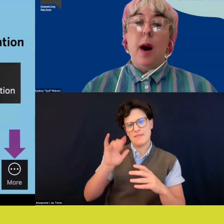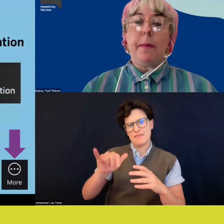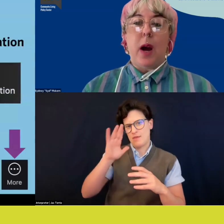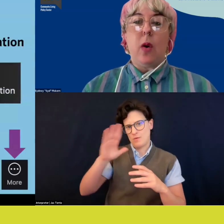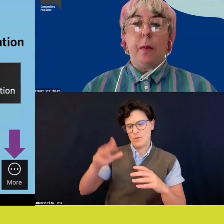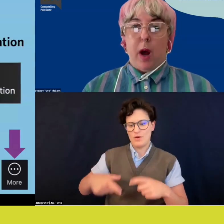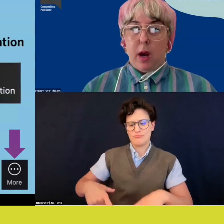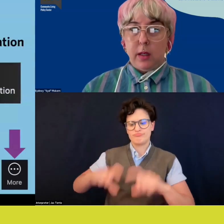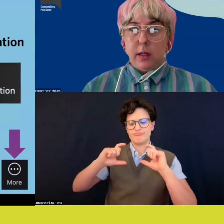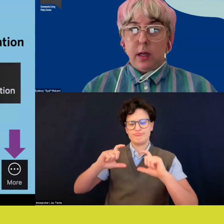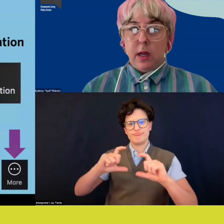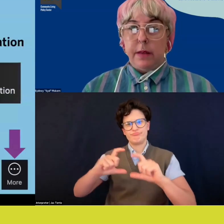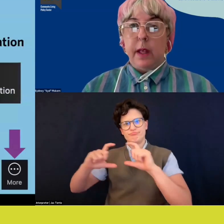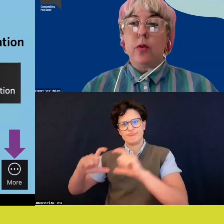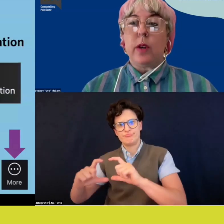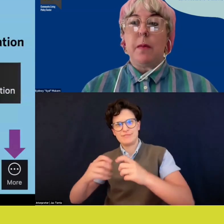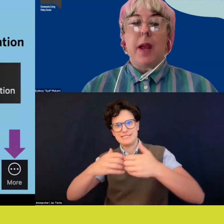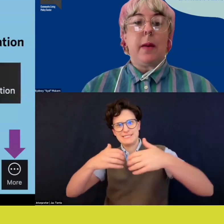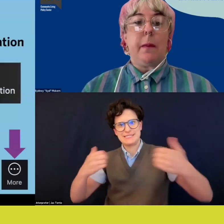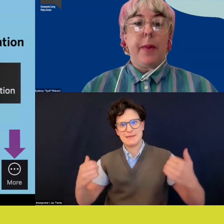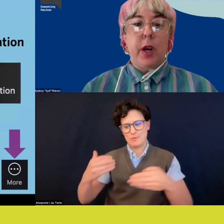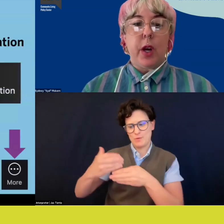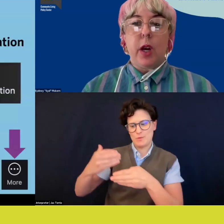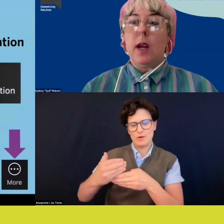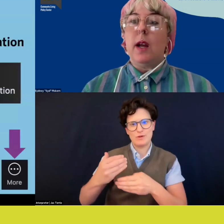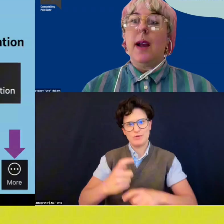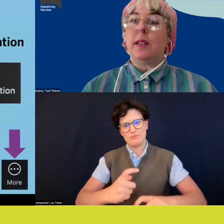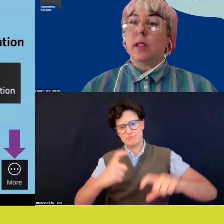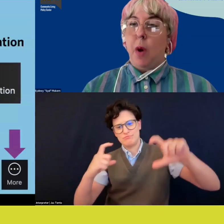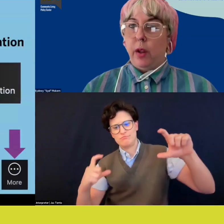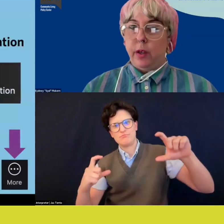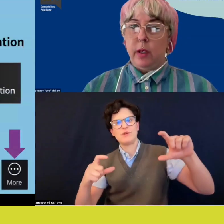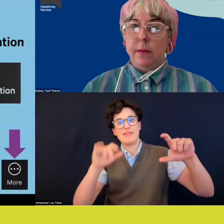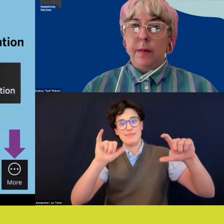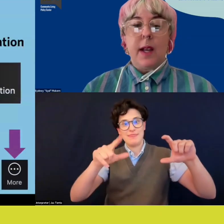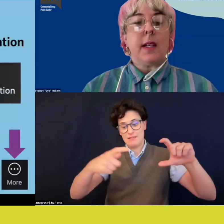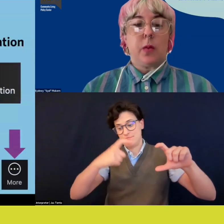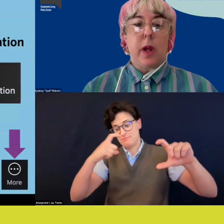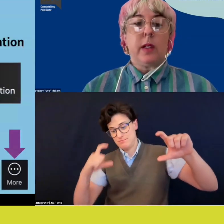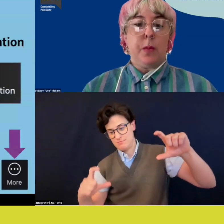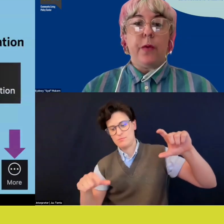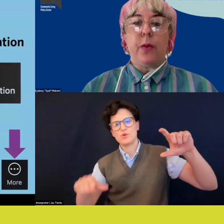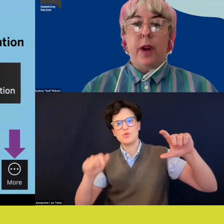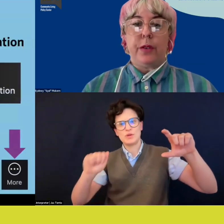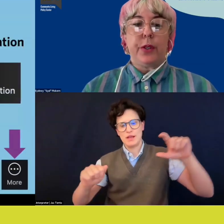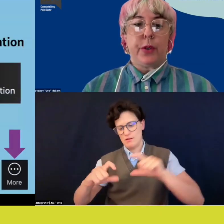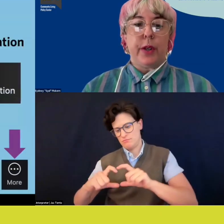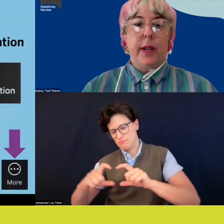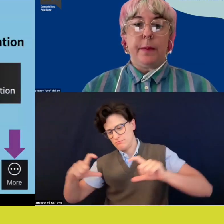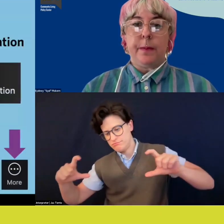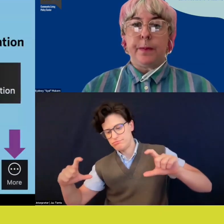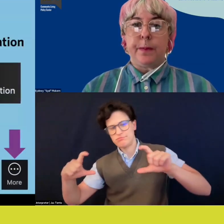a pop-out box that you can make bigger and smaller as well as move around your screen.